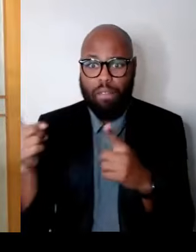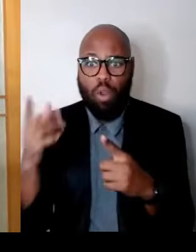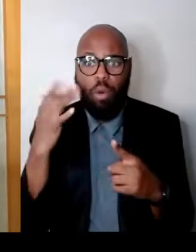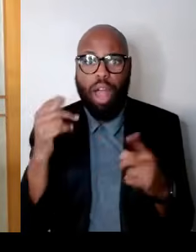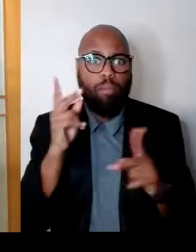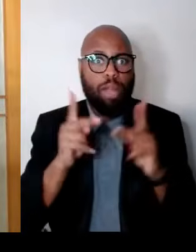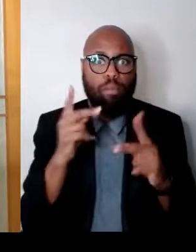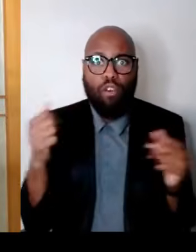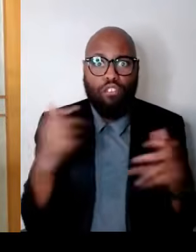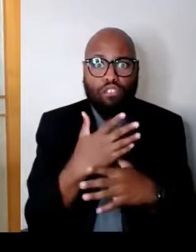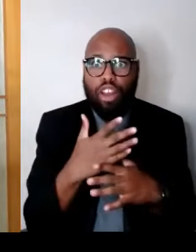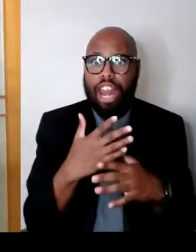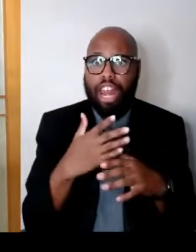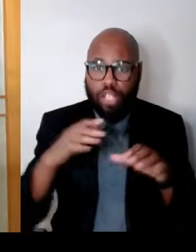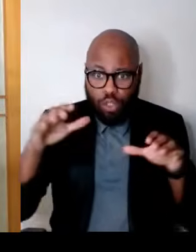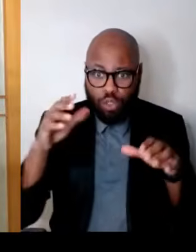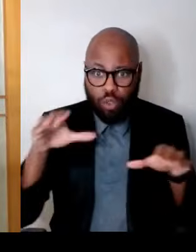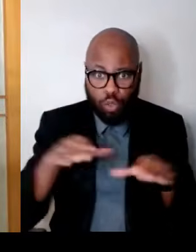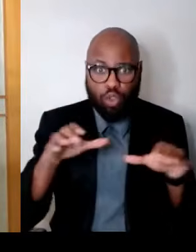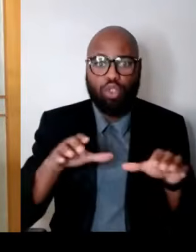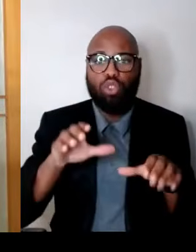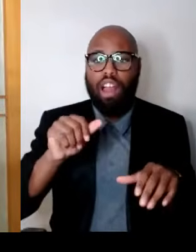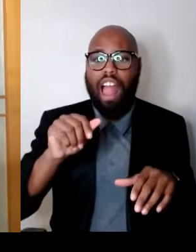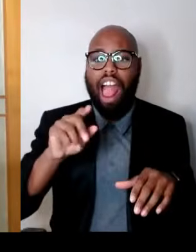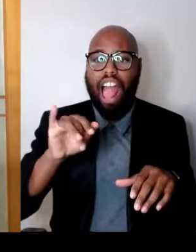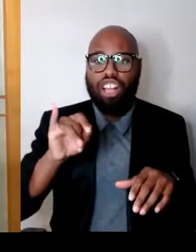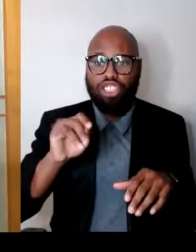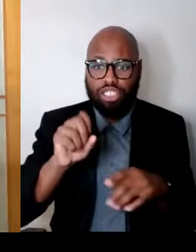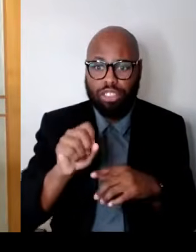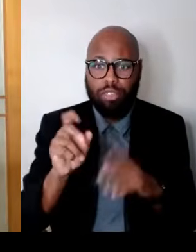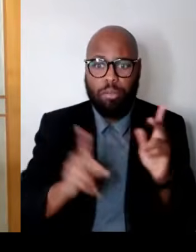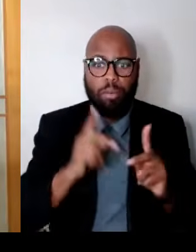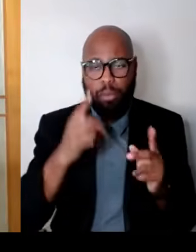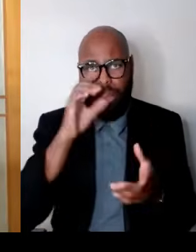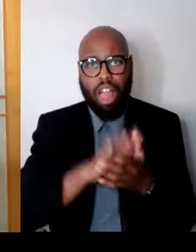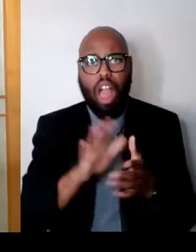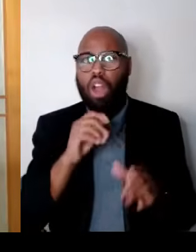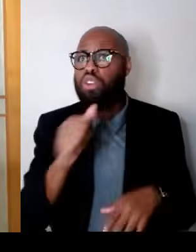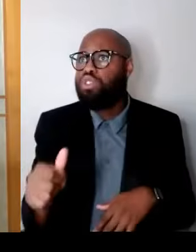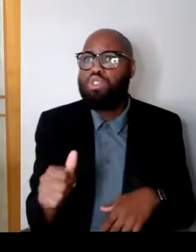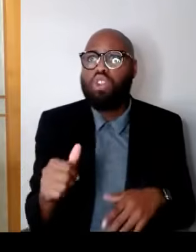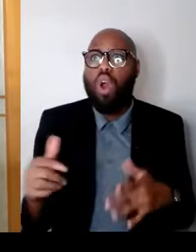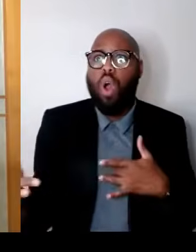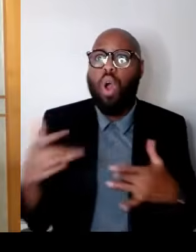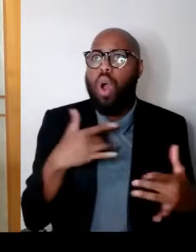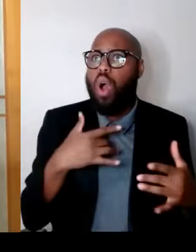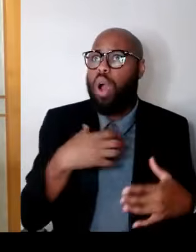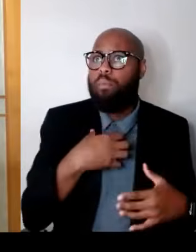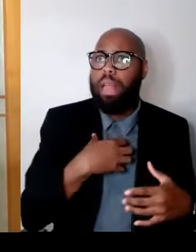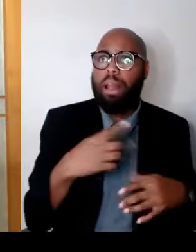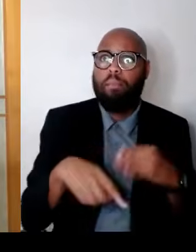Why people believe that, "No, don't complain about minimum wage. At least you're getting some money.